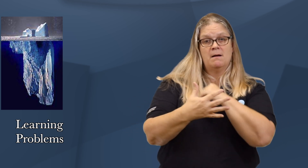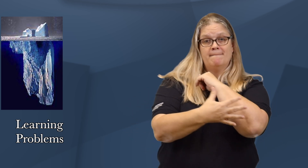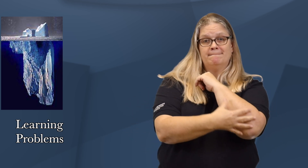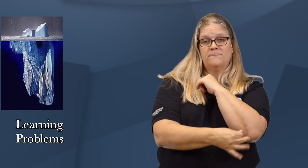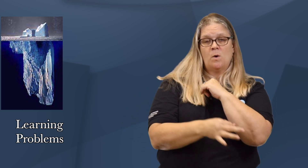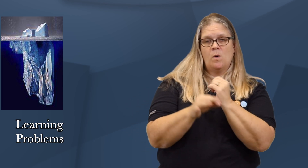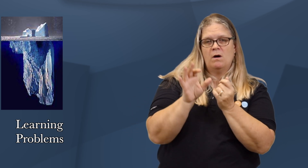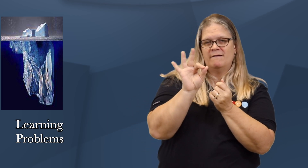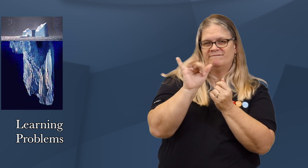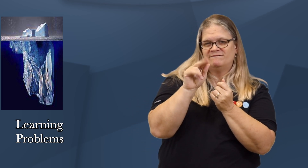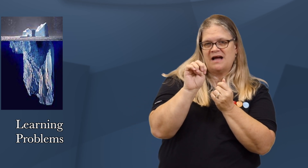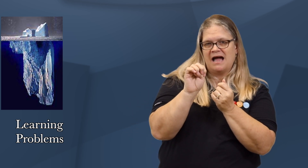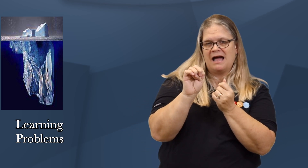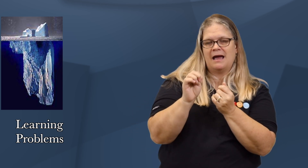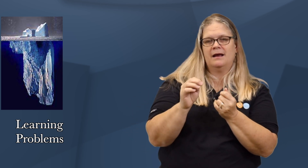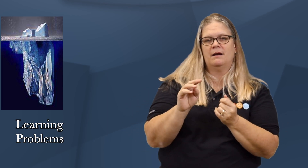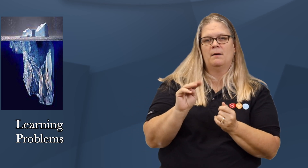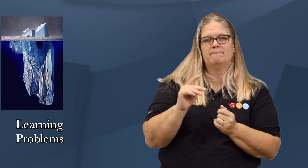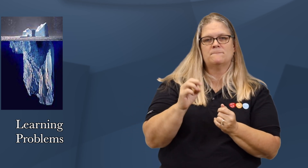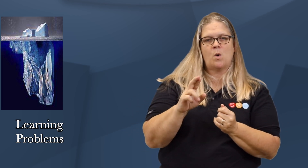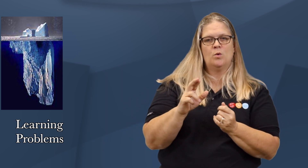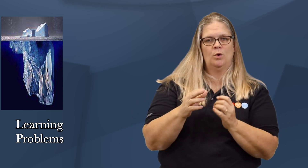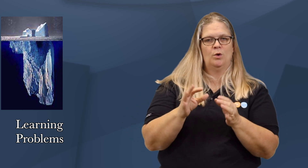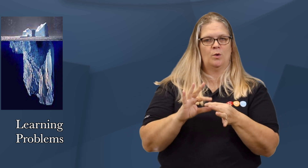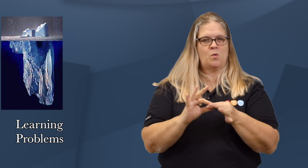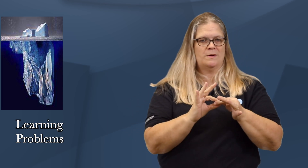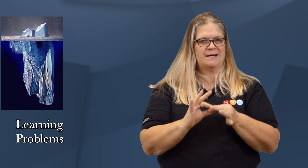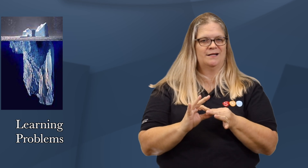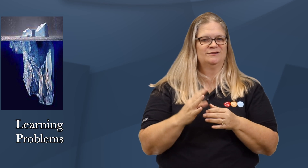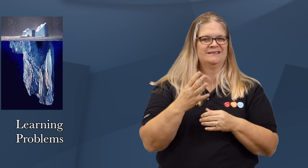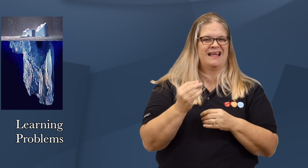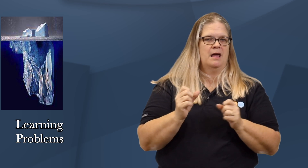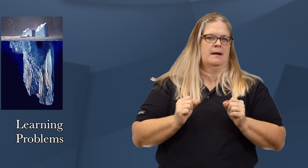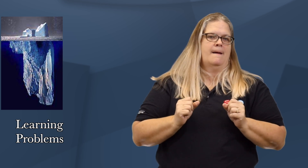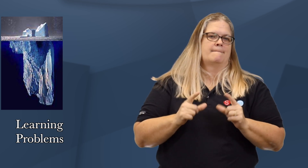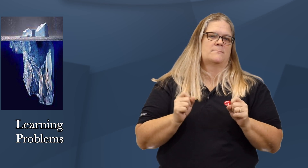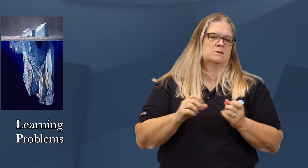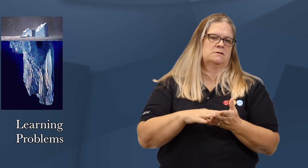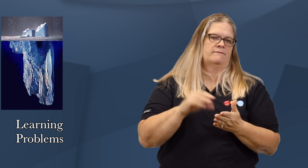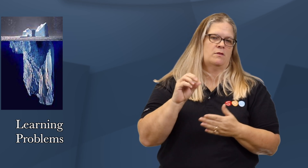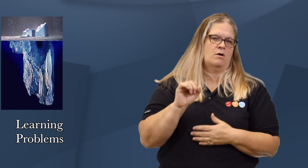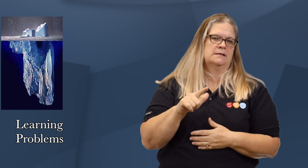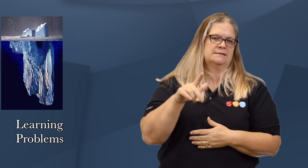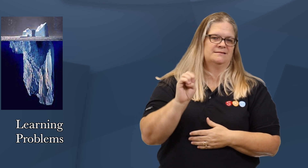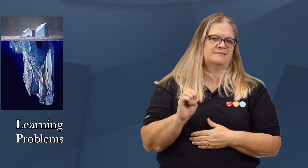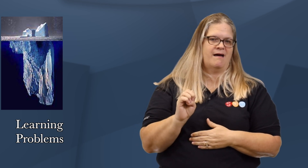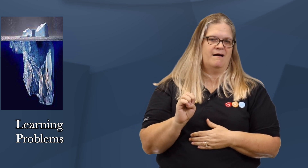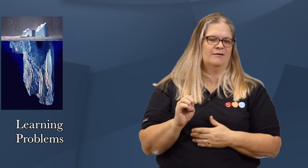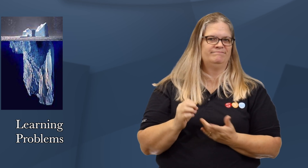poor fine-motor coordination, and impulsive learning style.